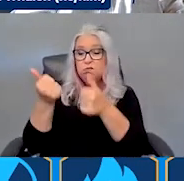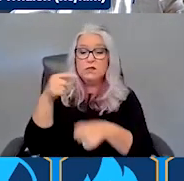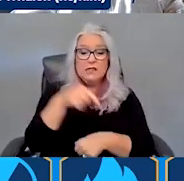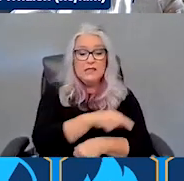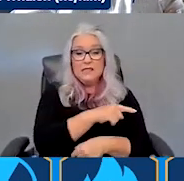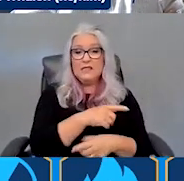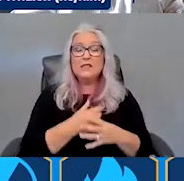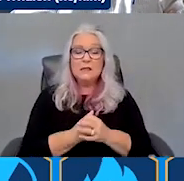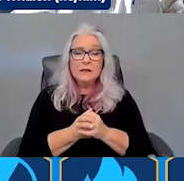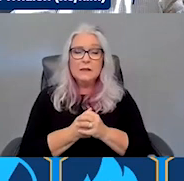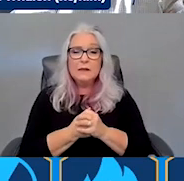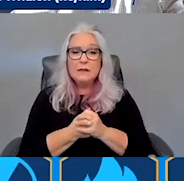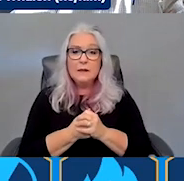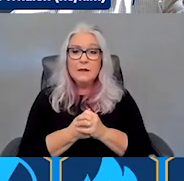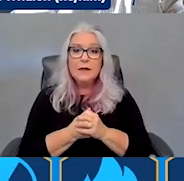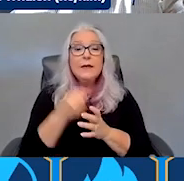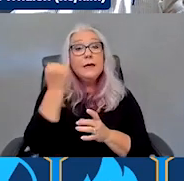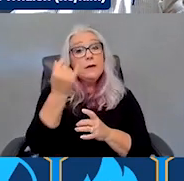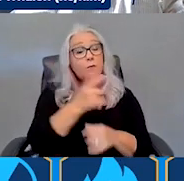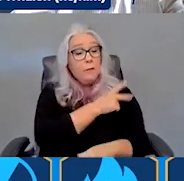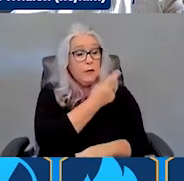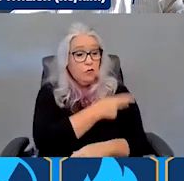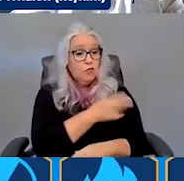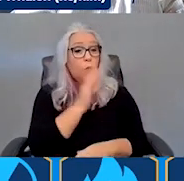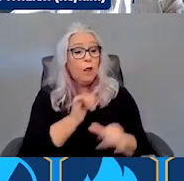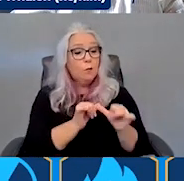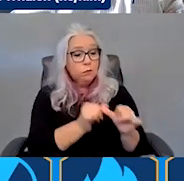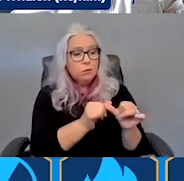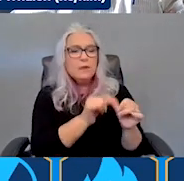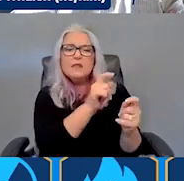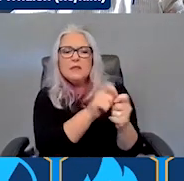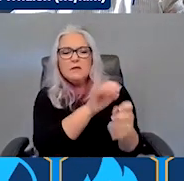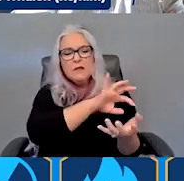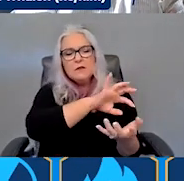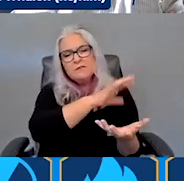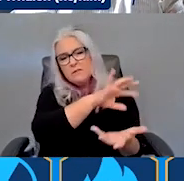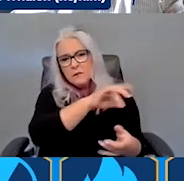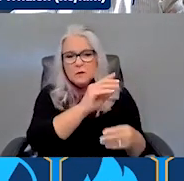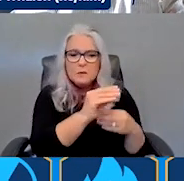are likely to survive the most number of years are given priority. And under lying illnesses that patient already